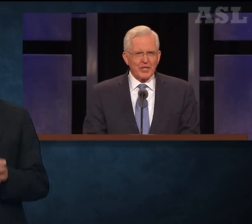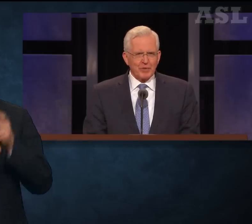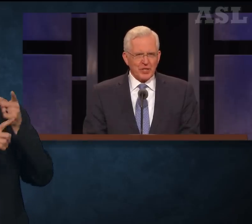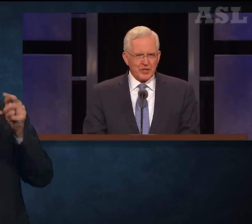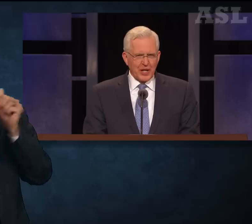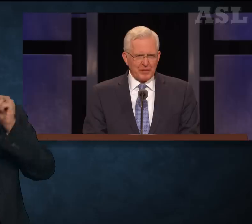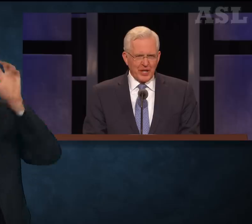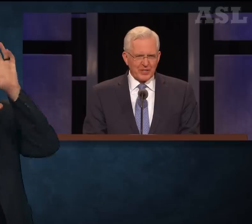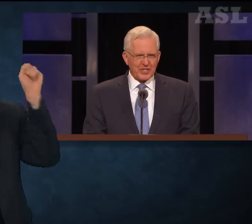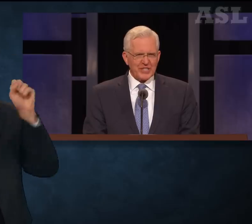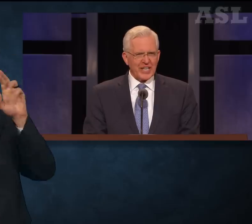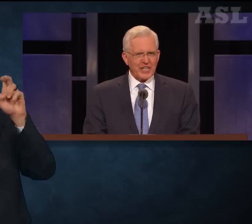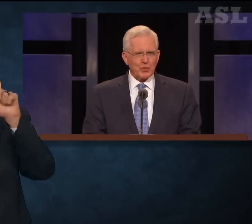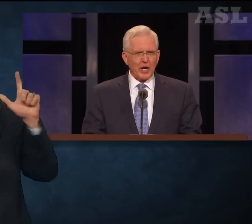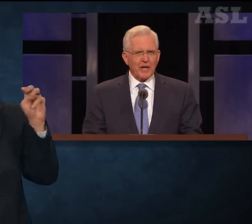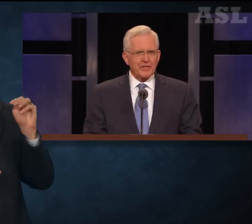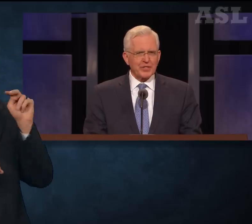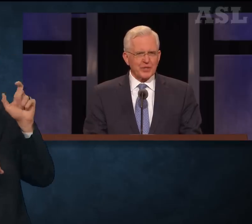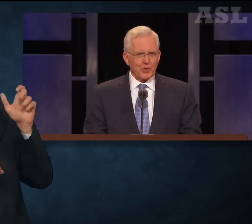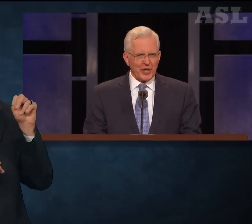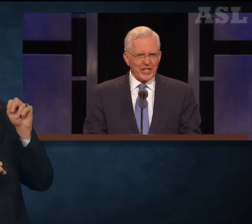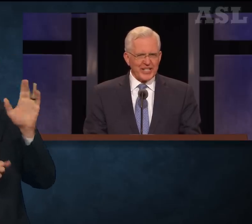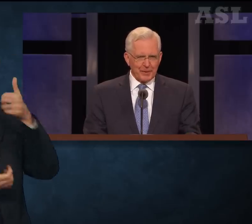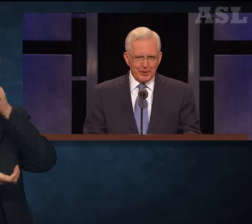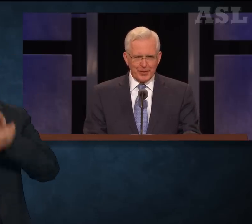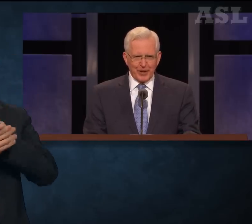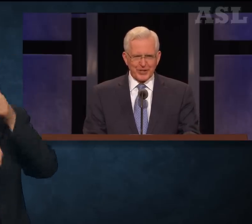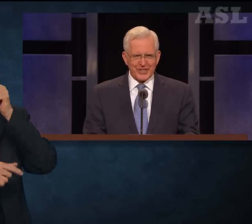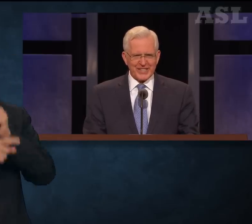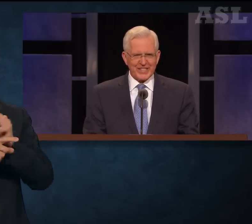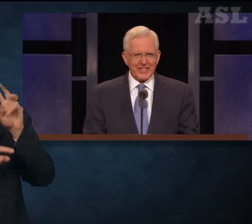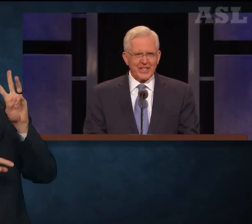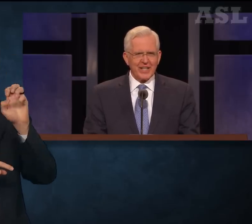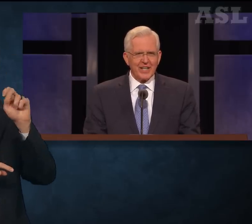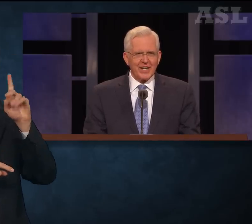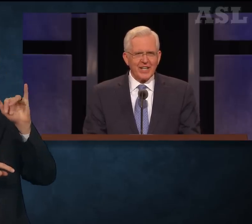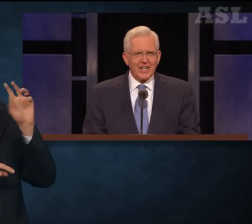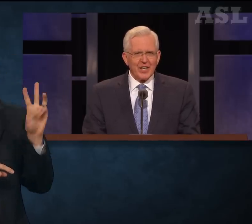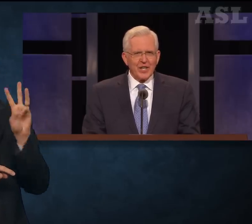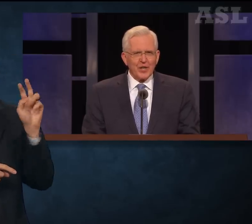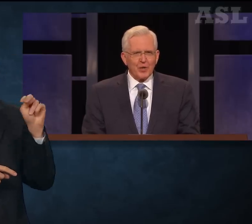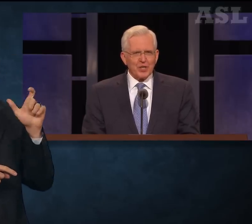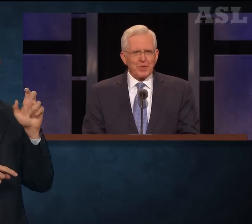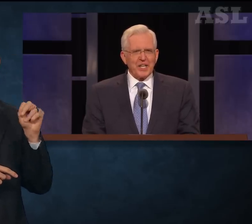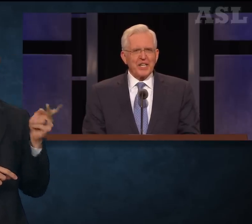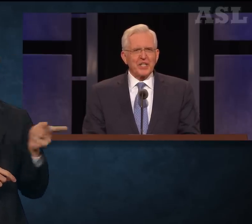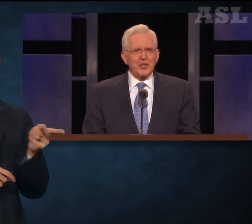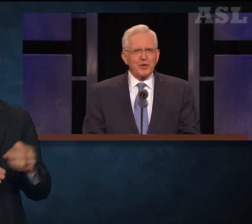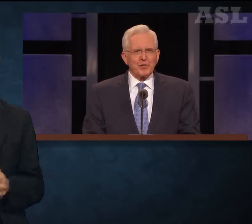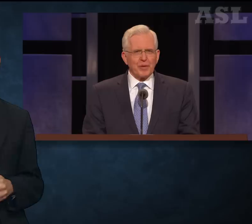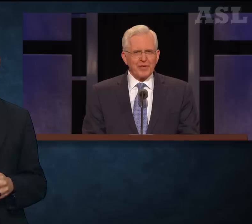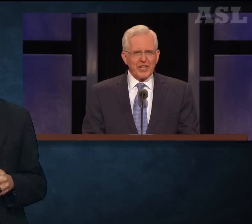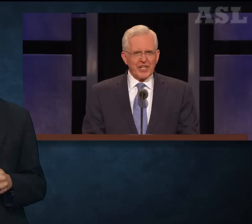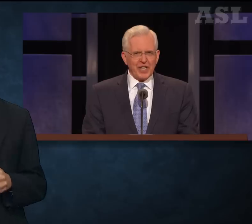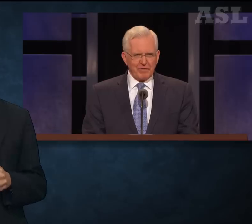DEVOTIONAL WITH PRESIDENT RUSSELL M. NELSON AND